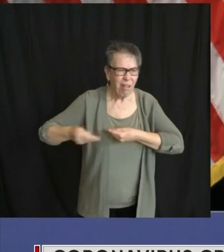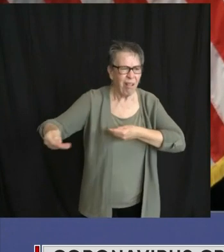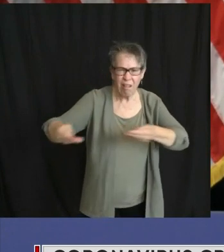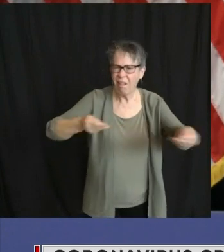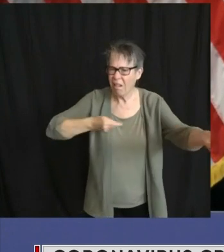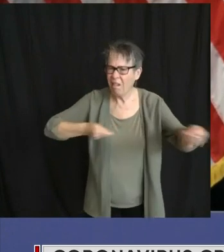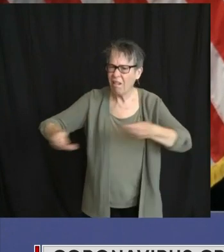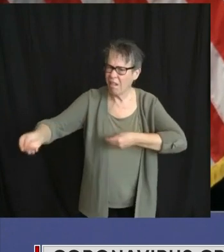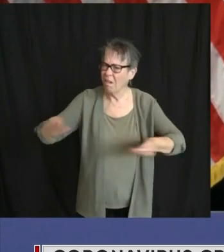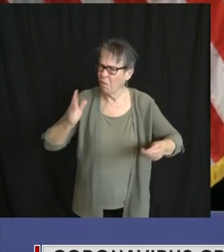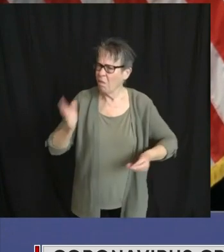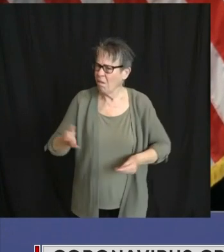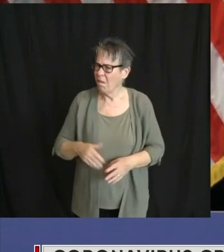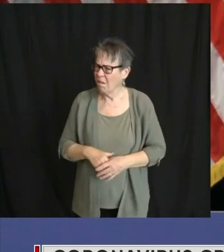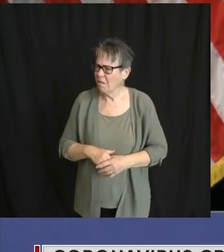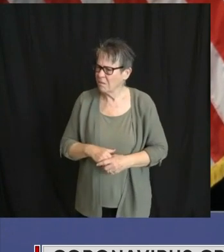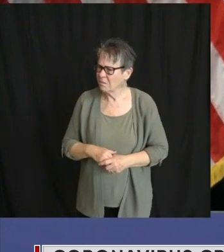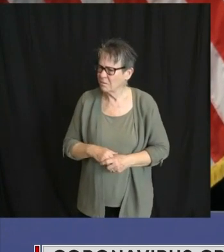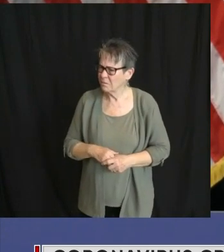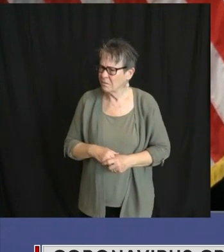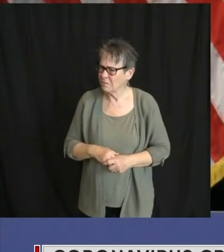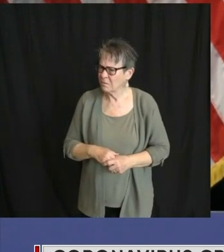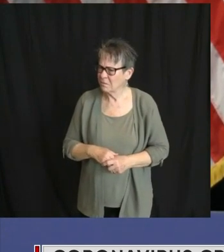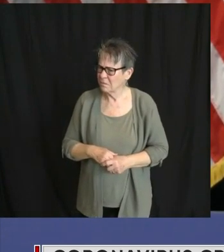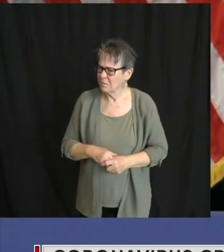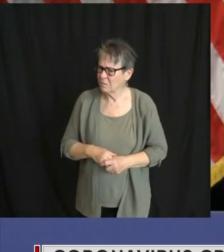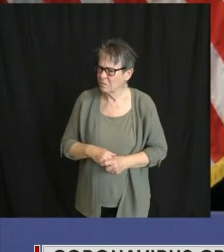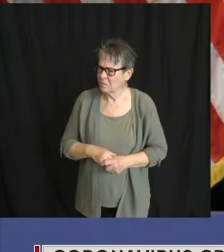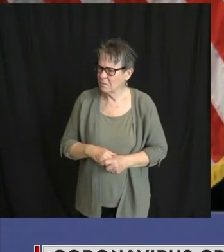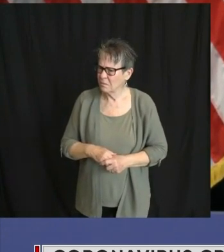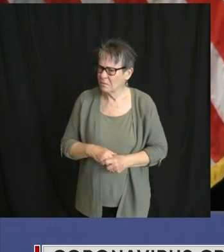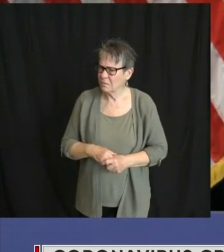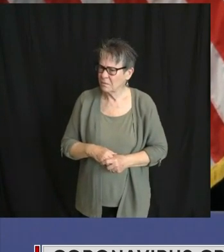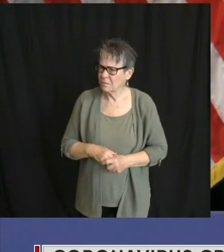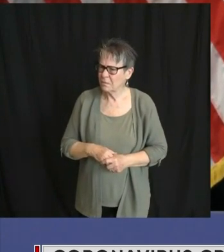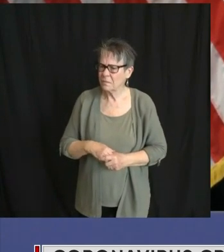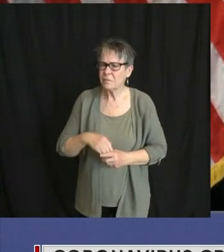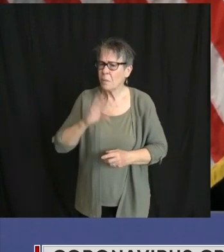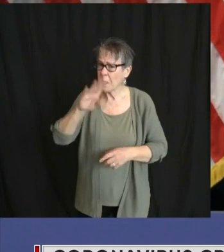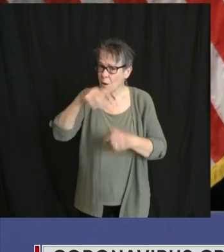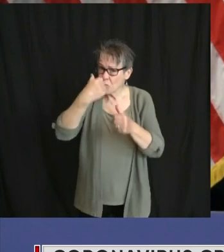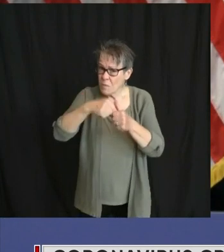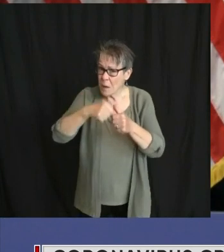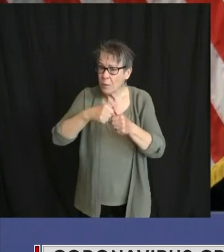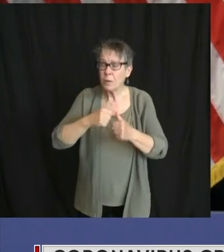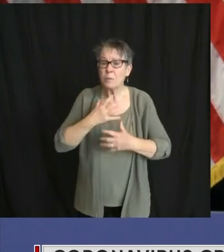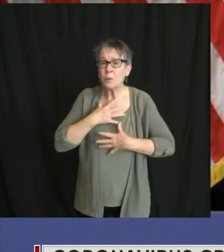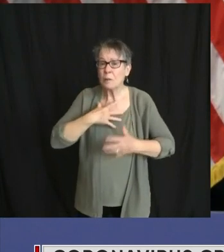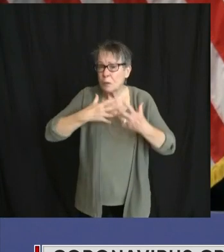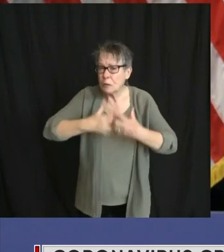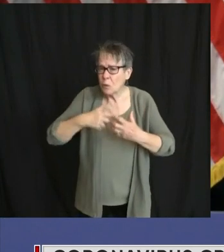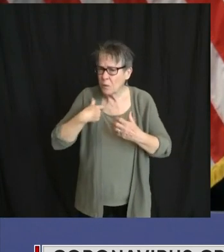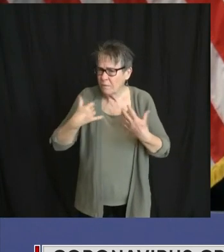I HAVE ALSO KNOWN THEIR GOVERNOR FOR 48 YEARS. HE AND I WENT TO HIGH SCHOOL AND COLLEGE TOGETHER. HE IS A GREAT GUY. THESE ARE NOT ANY OF THE 500